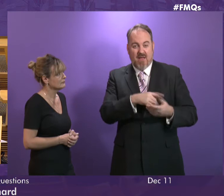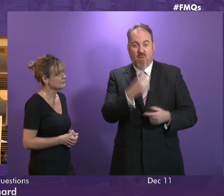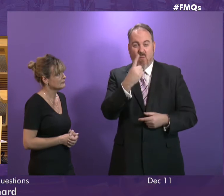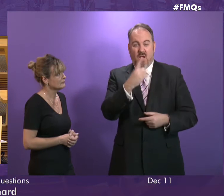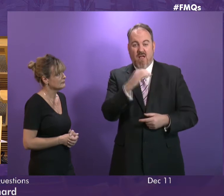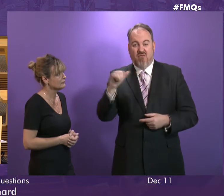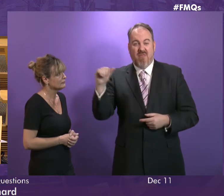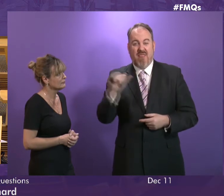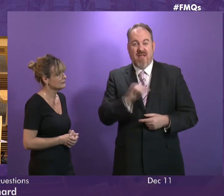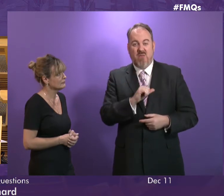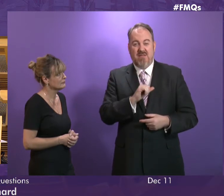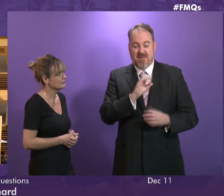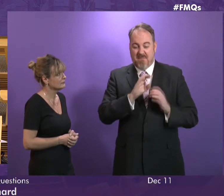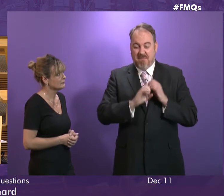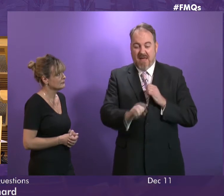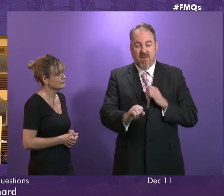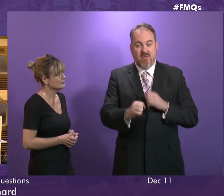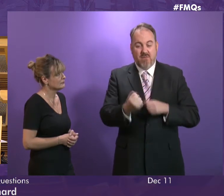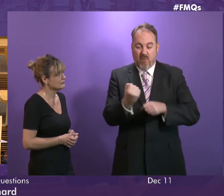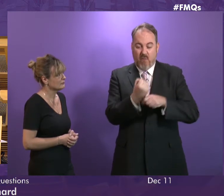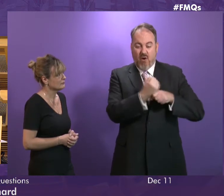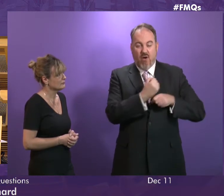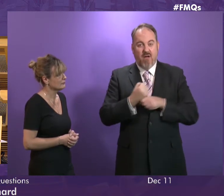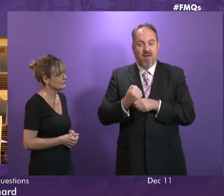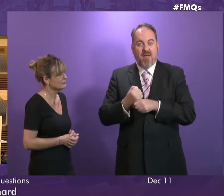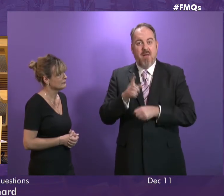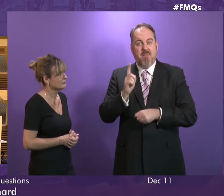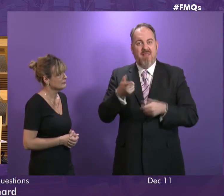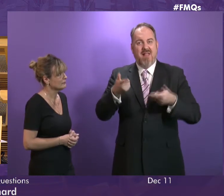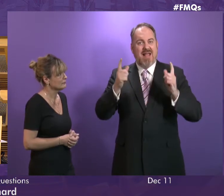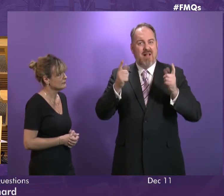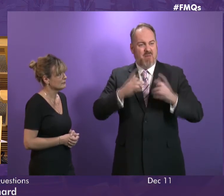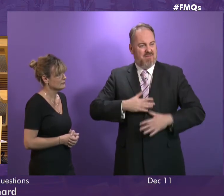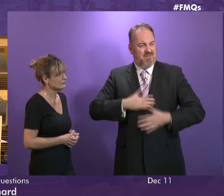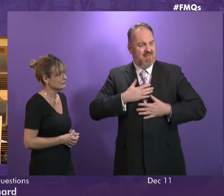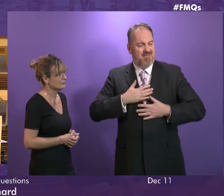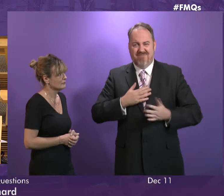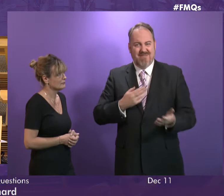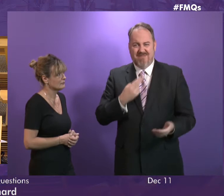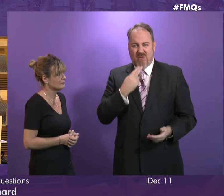for work that even the landlord deems to be completely unnecessary.